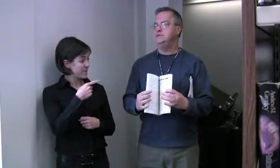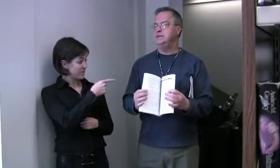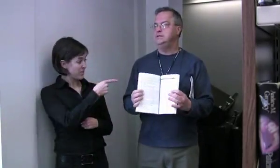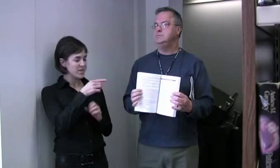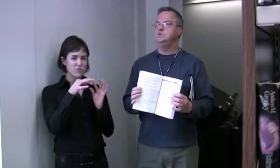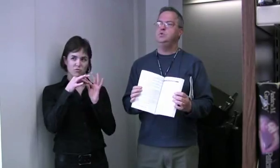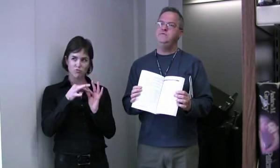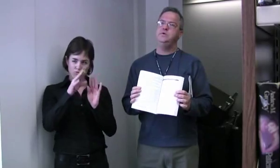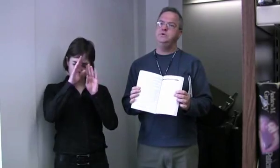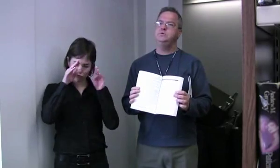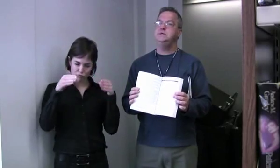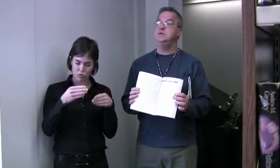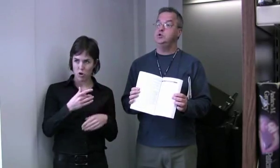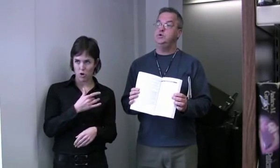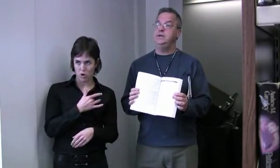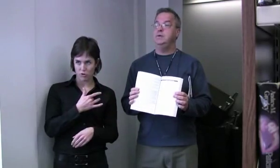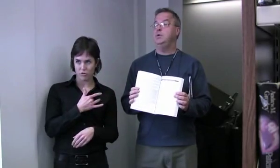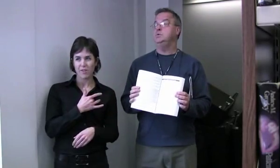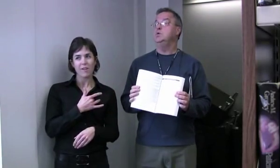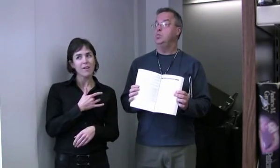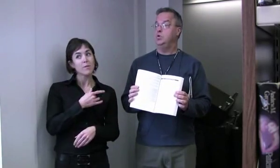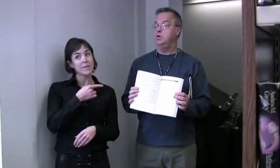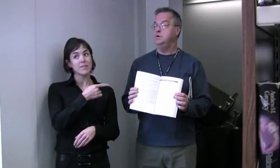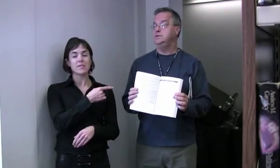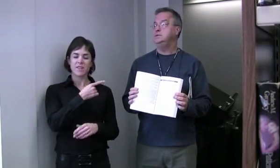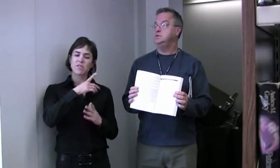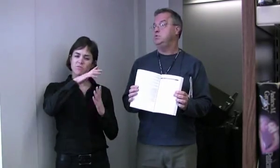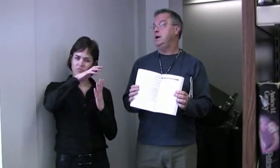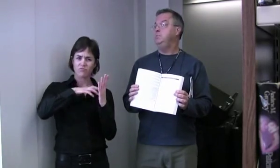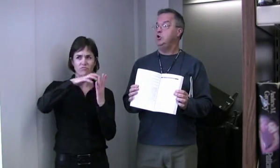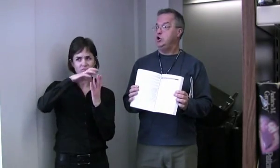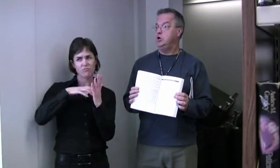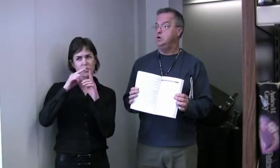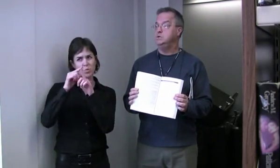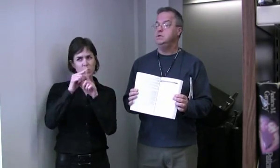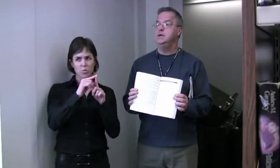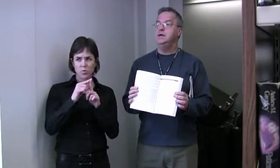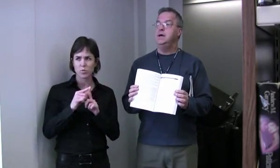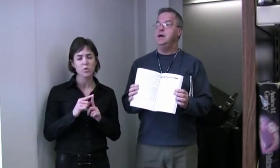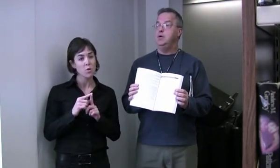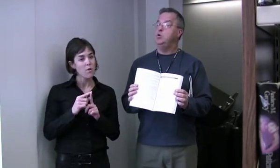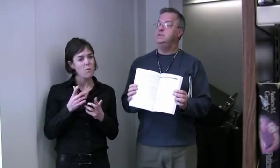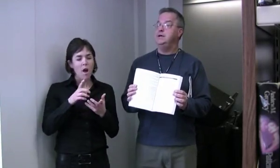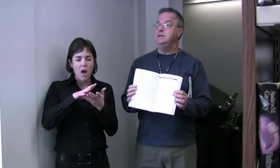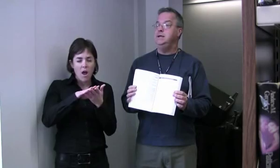This is about the heart. It has a lot of words.